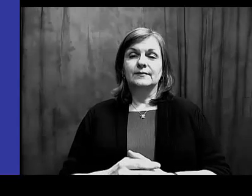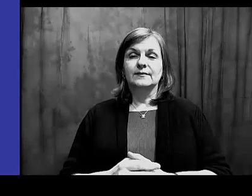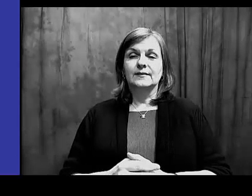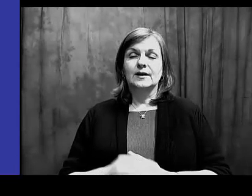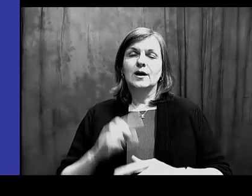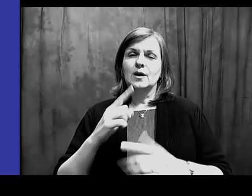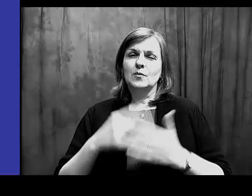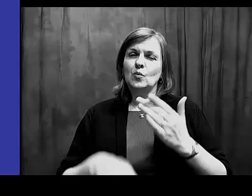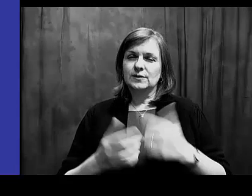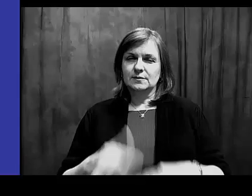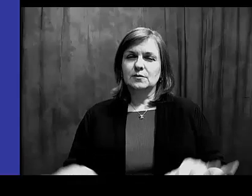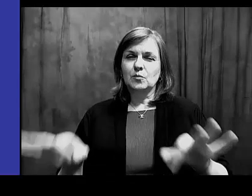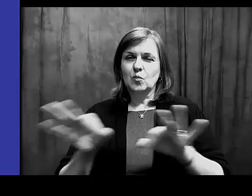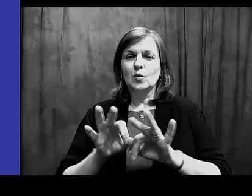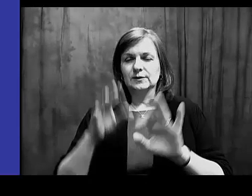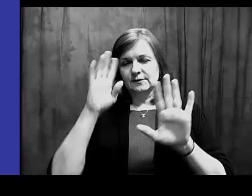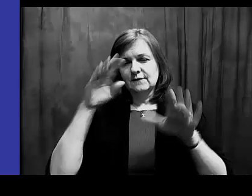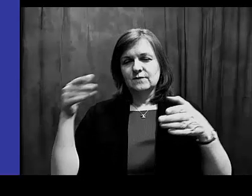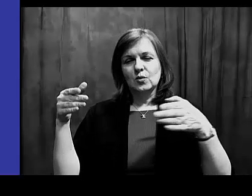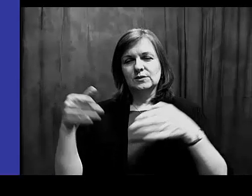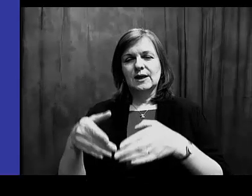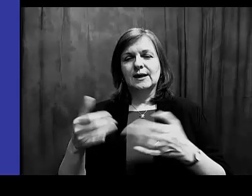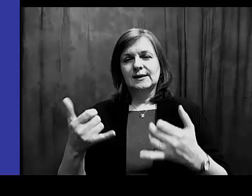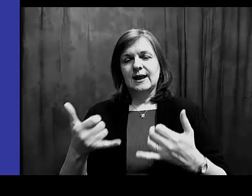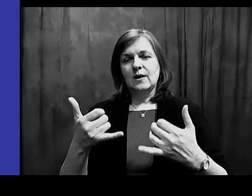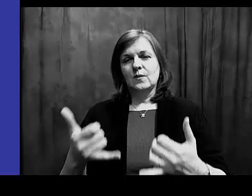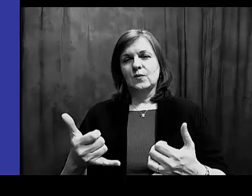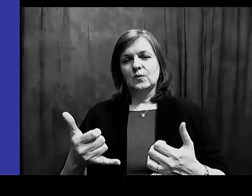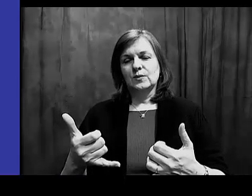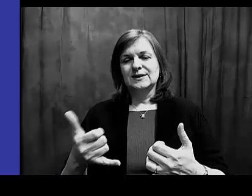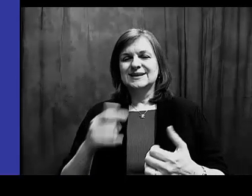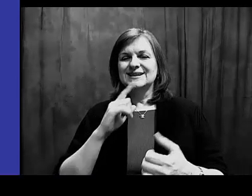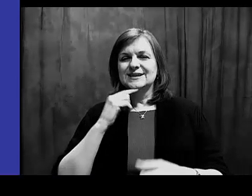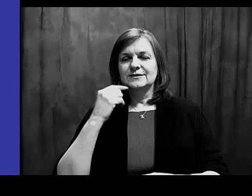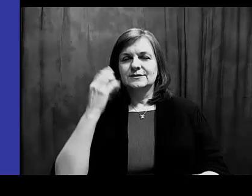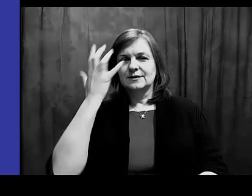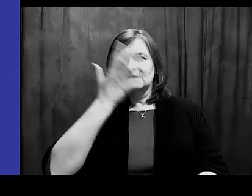later on -- but the biggest thing we want to focus on is the